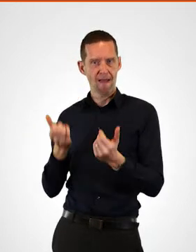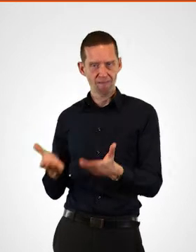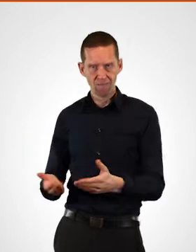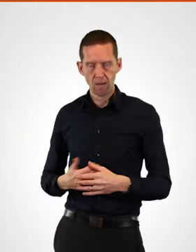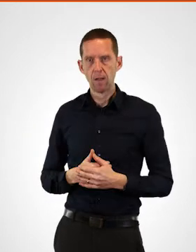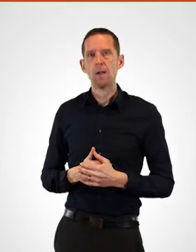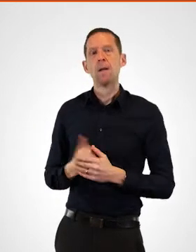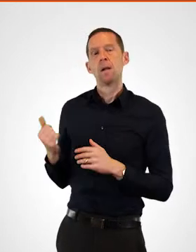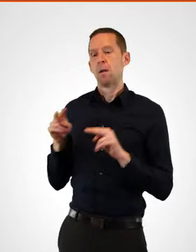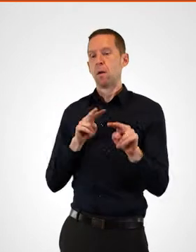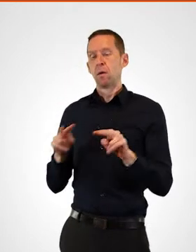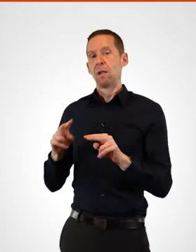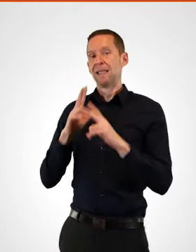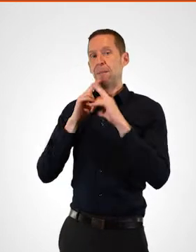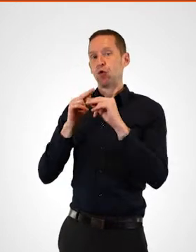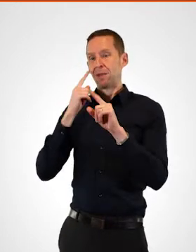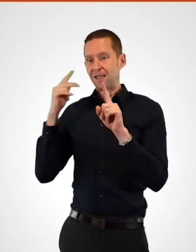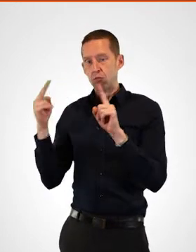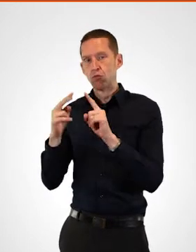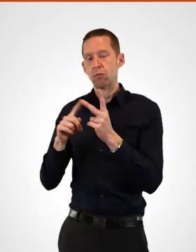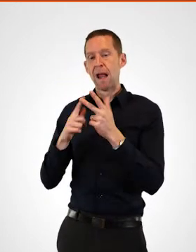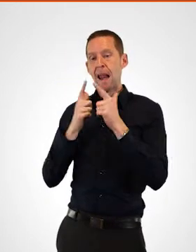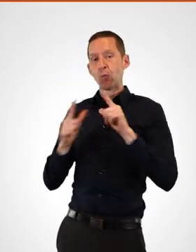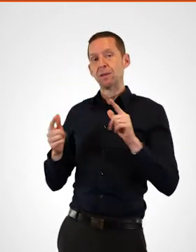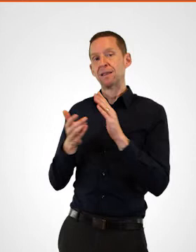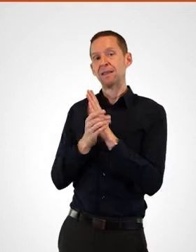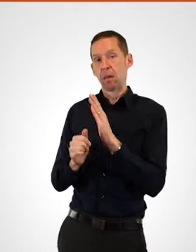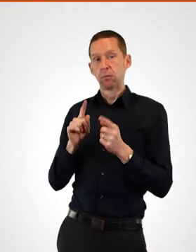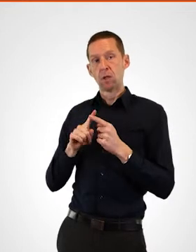and what they found was that speech perception and language skills were continuing to develop,